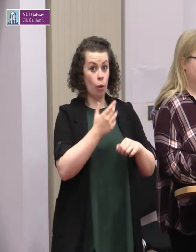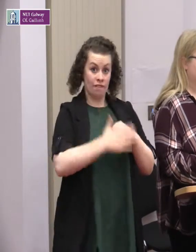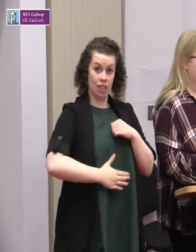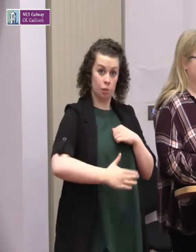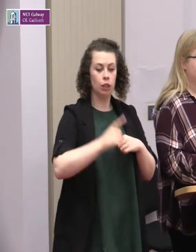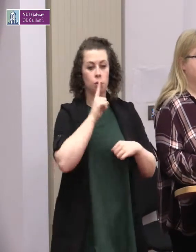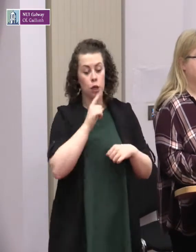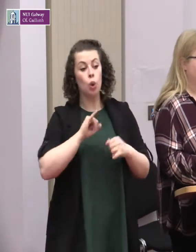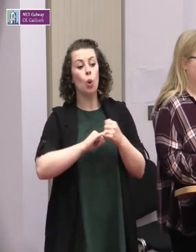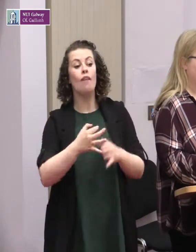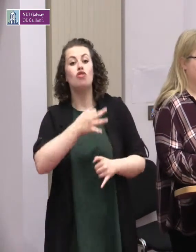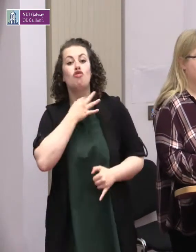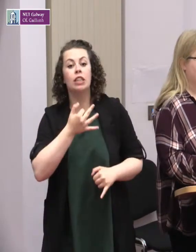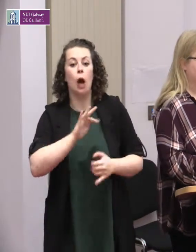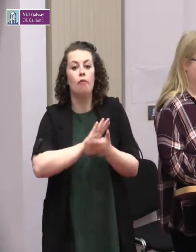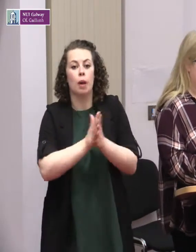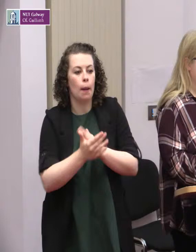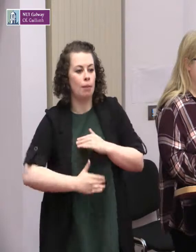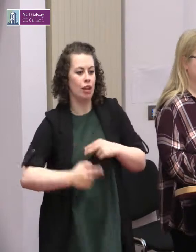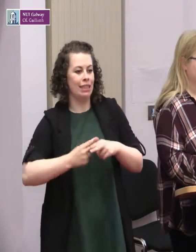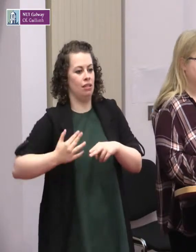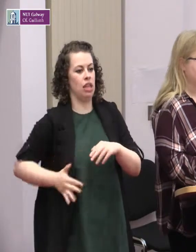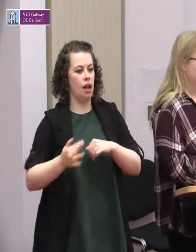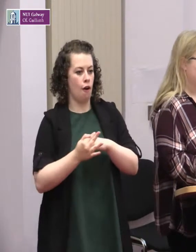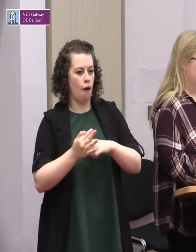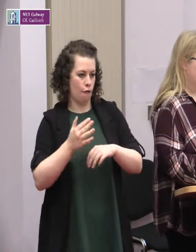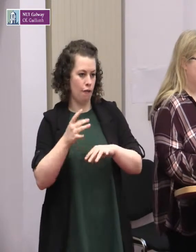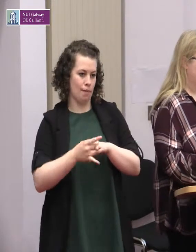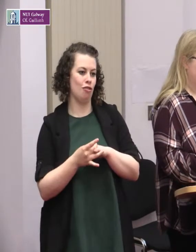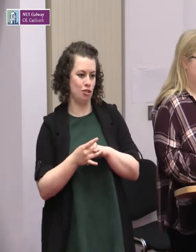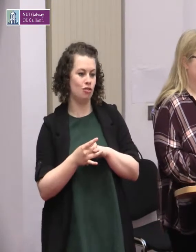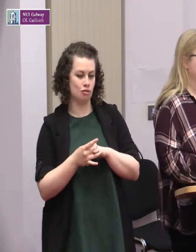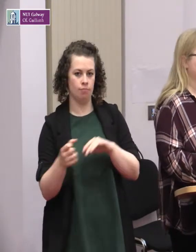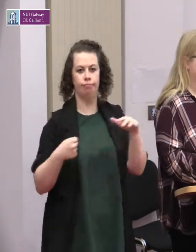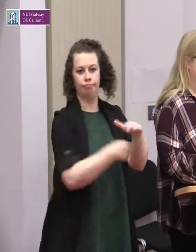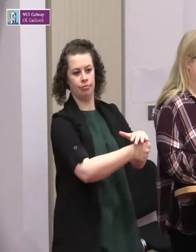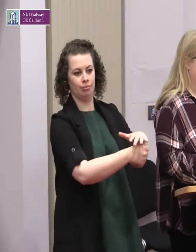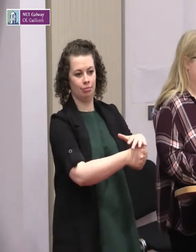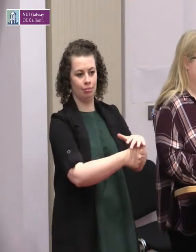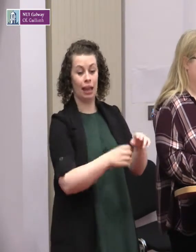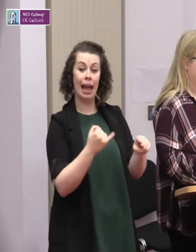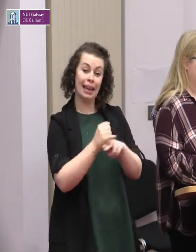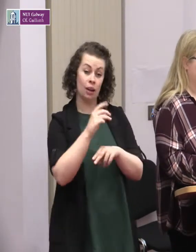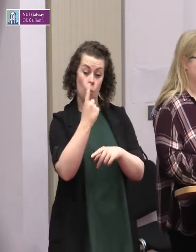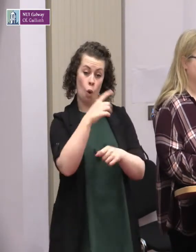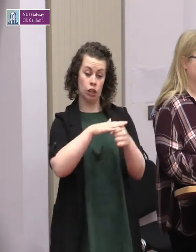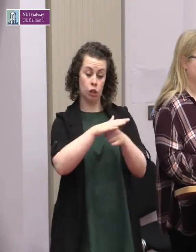In the city, you have former Magdalen laundry where hundreds of women were incarcerated